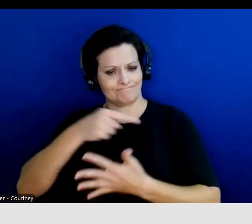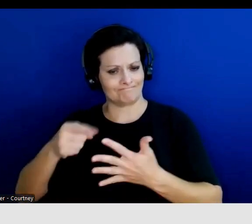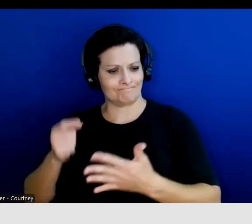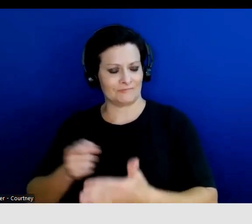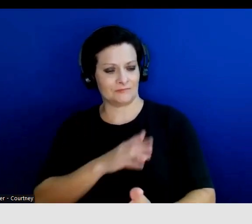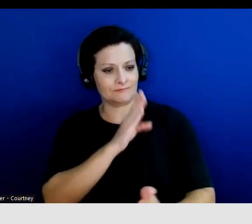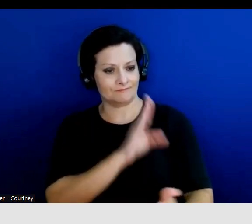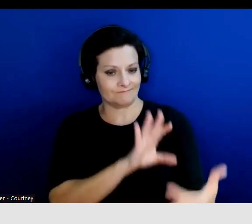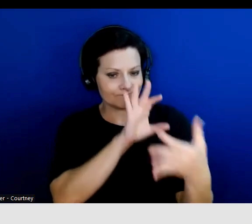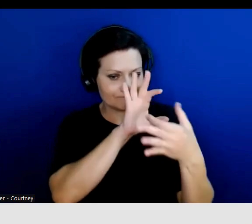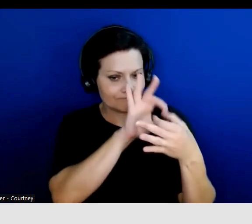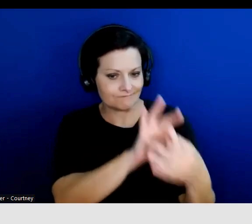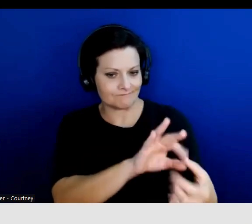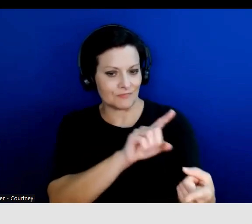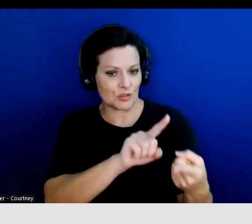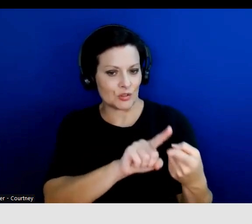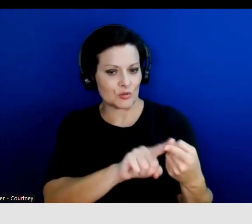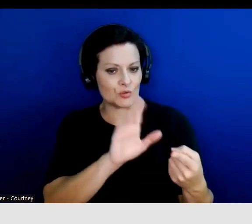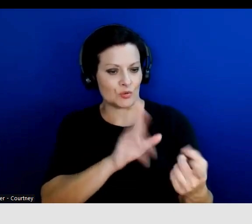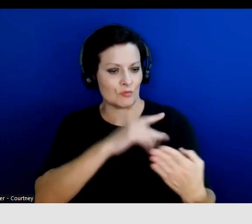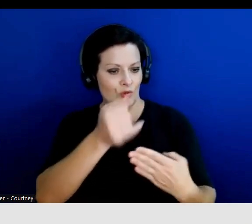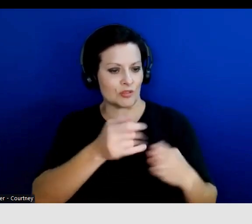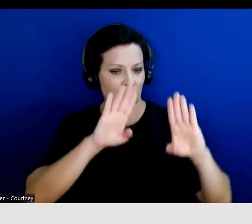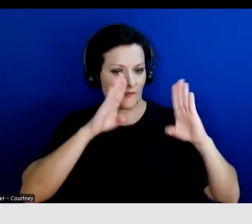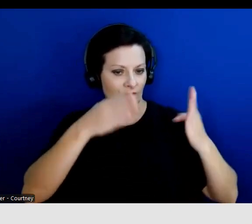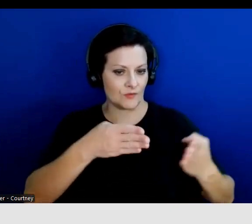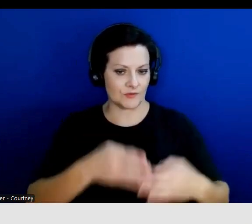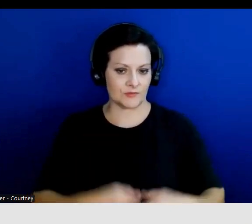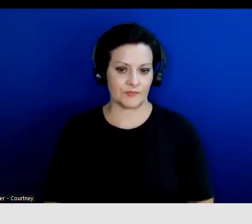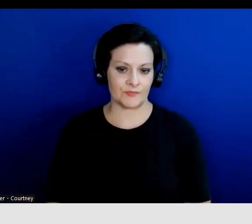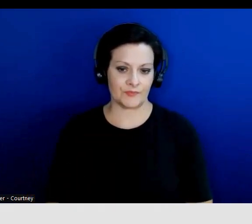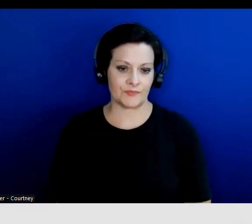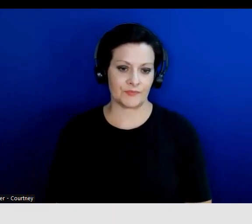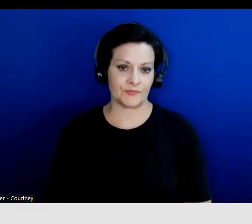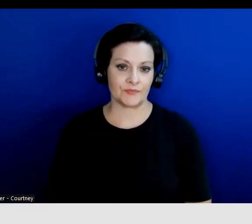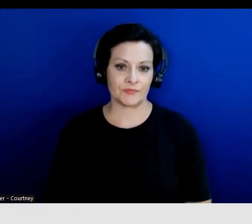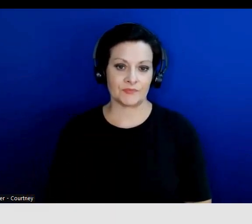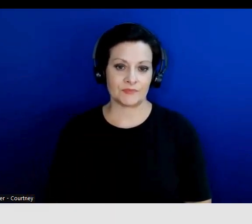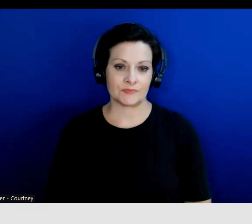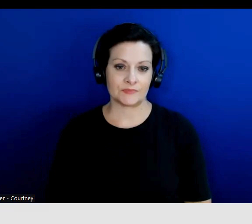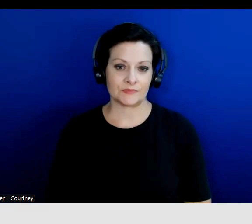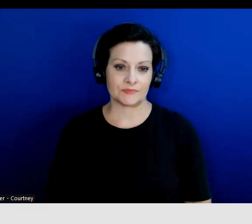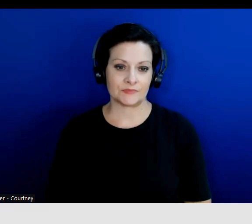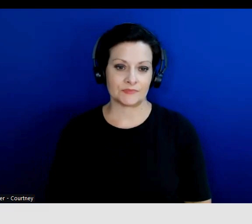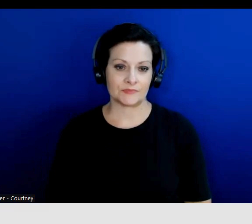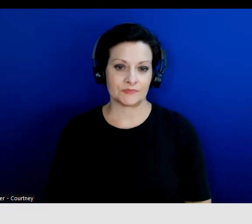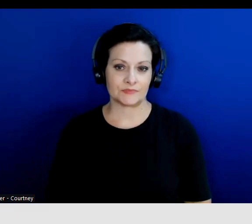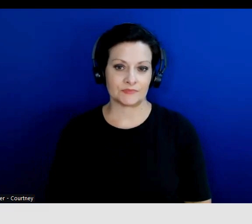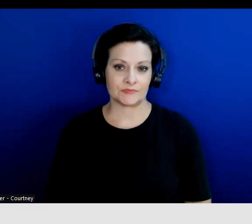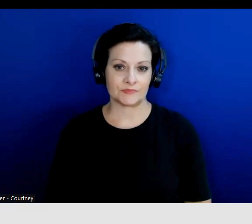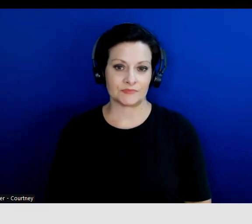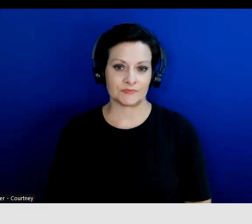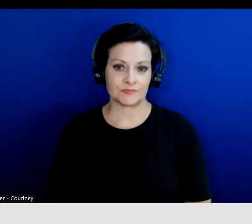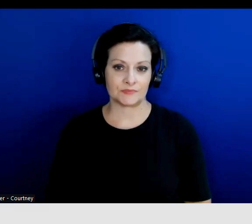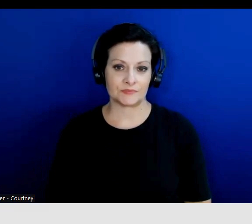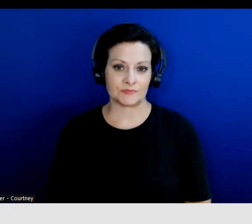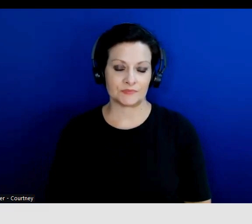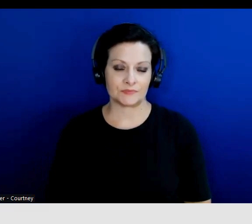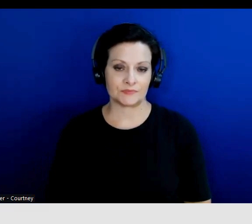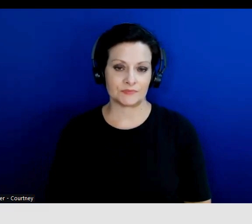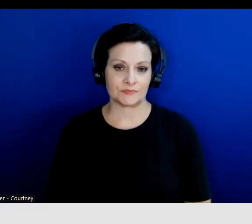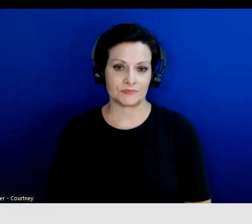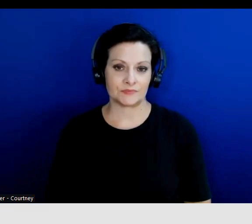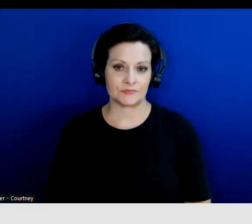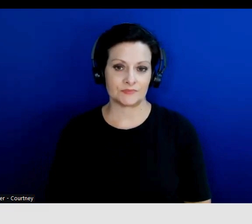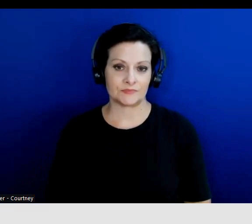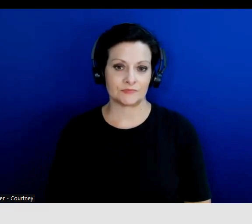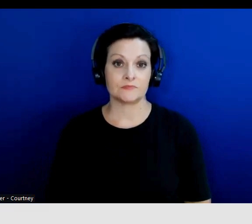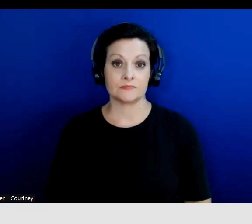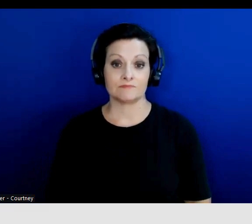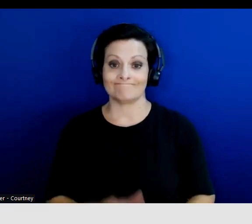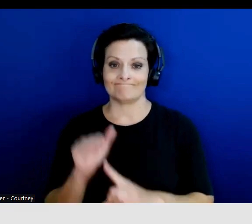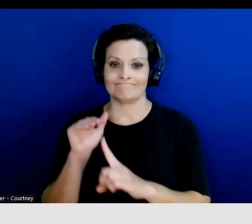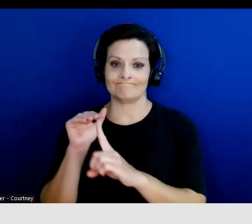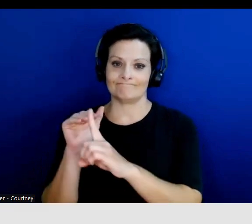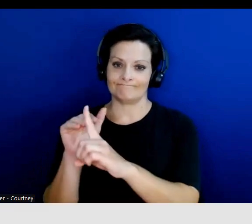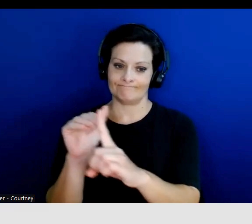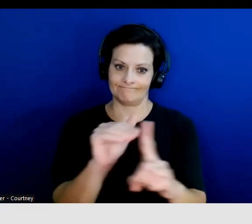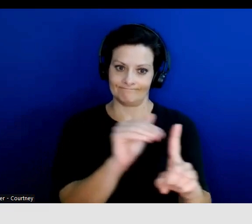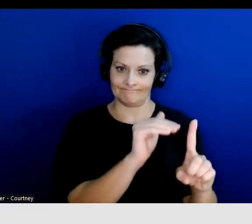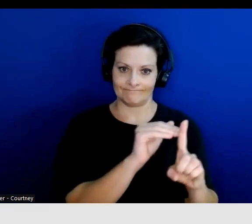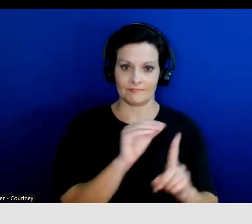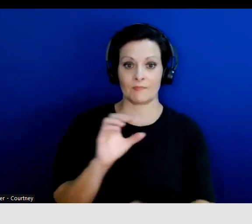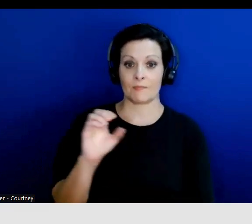to your selected project focus. As a reminder, OVW does not fund